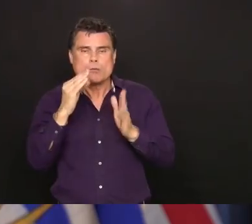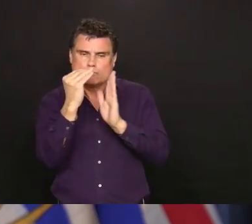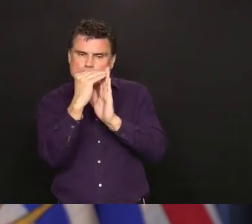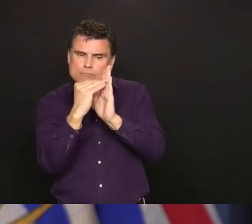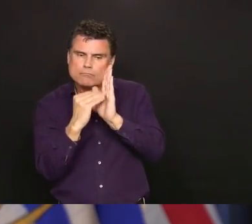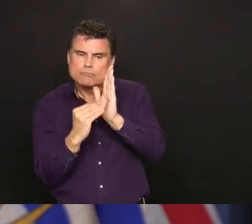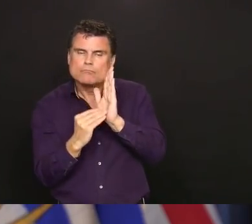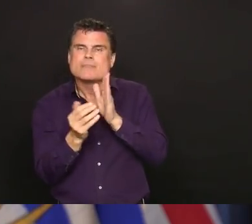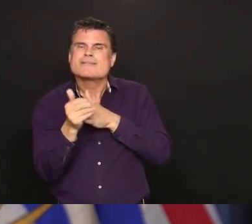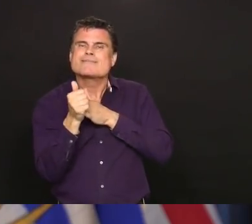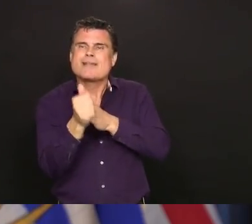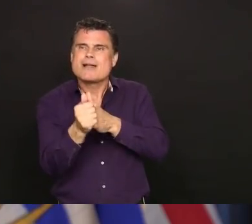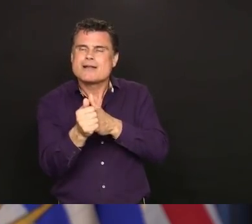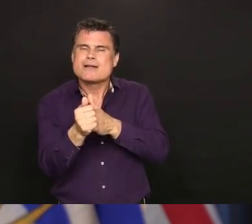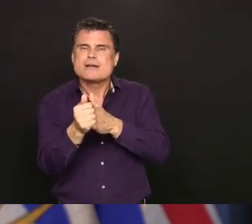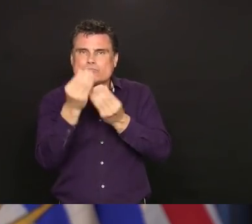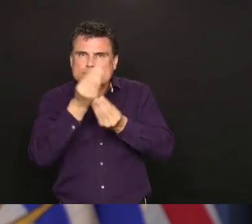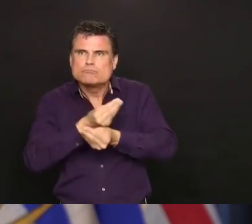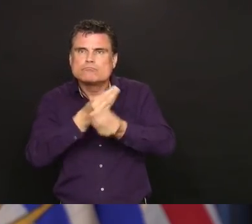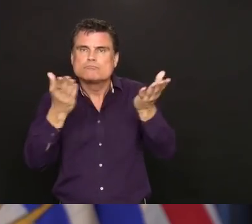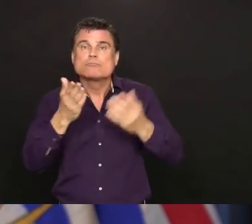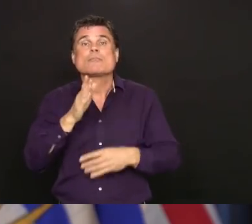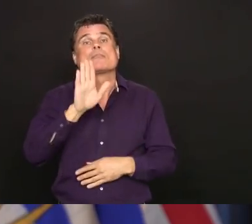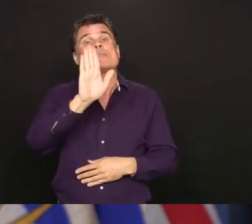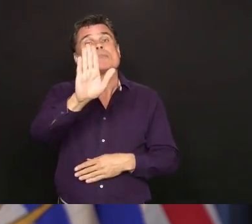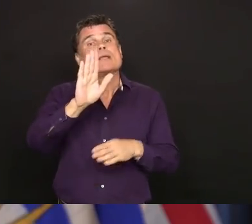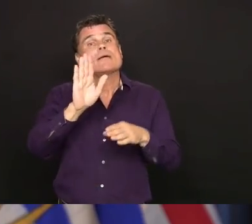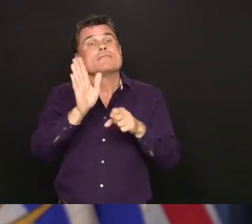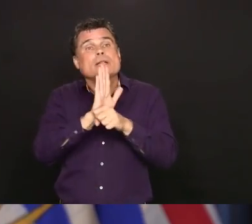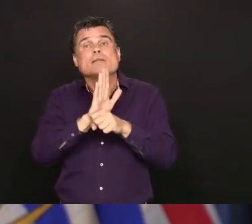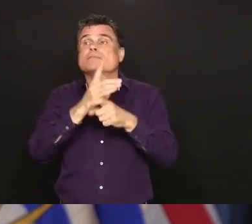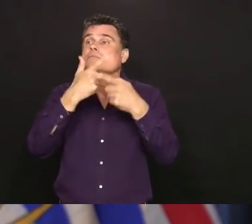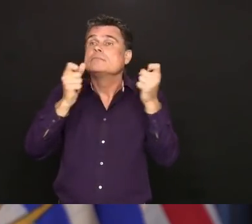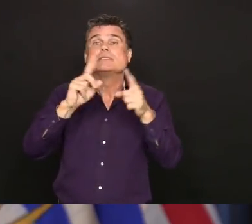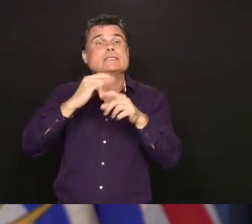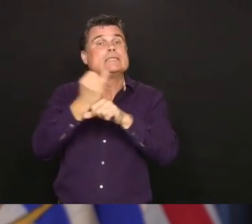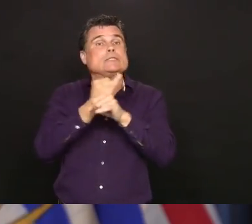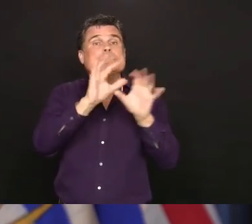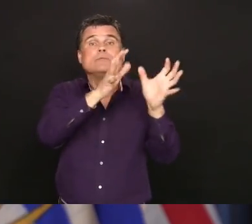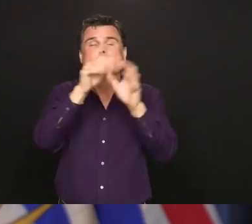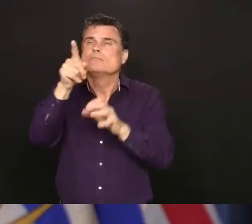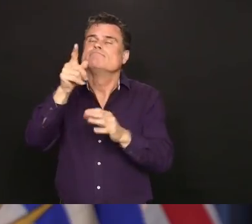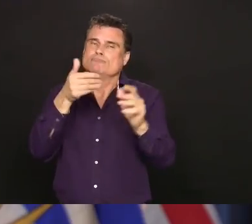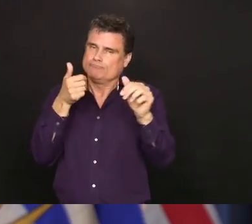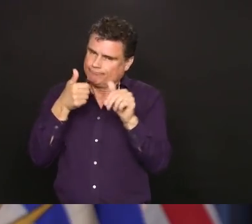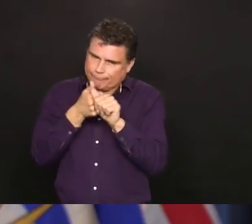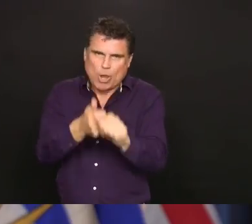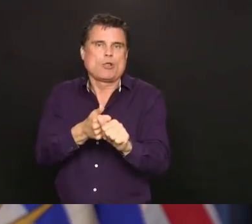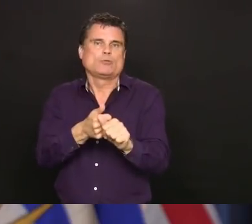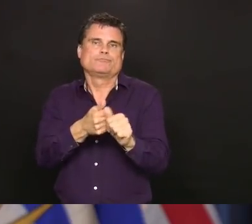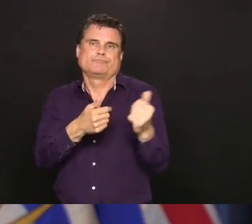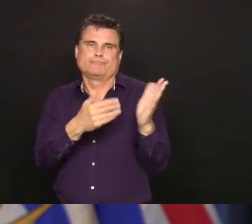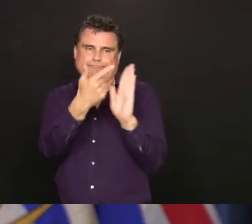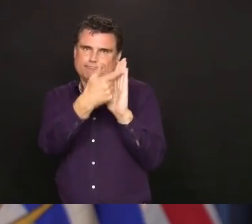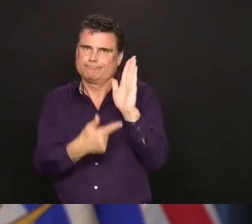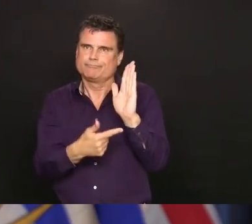involved in it, and importantly as well our families and our communities here in BC. so there will be restrictions around